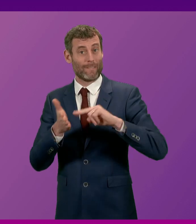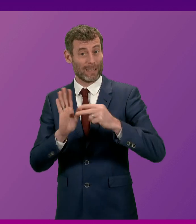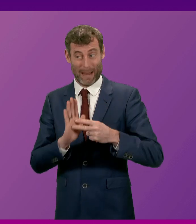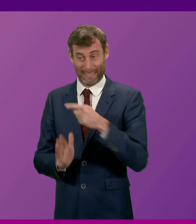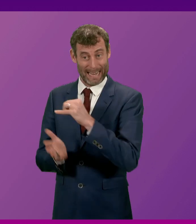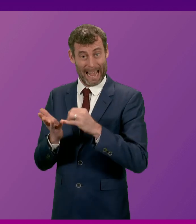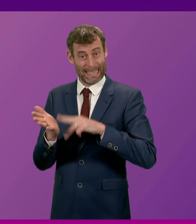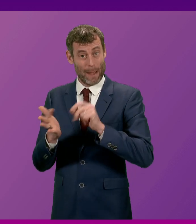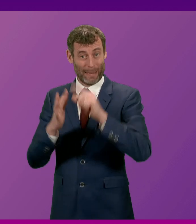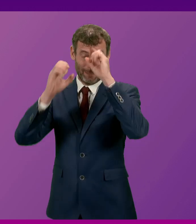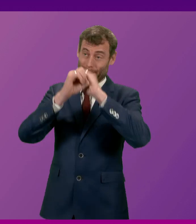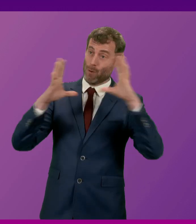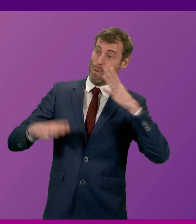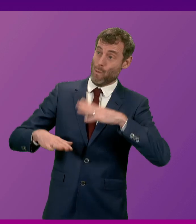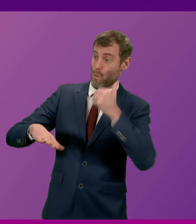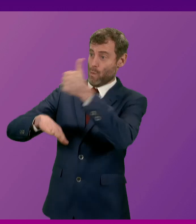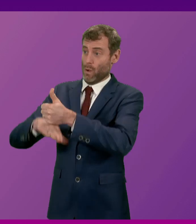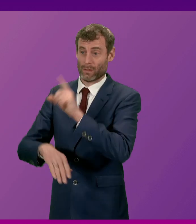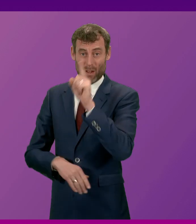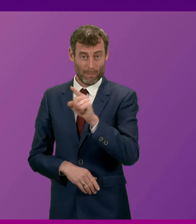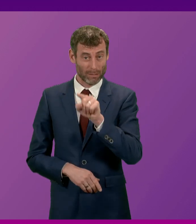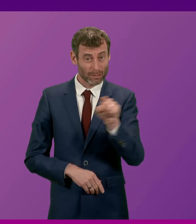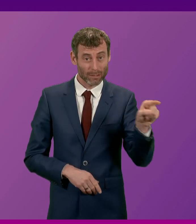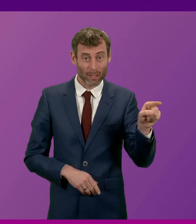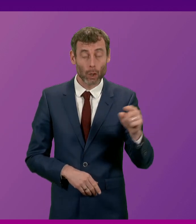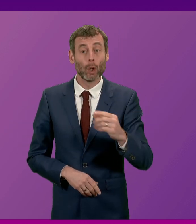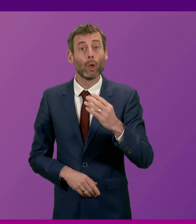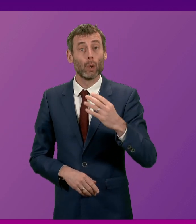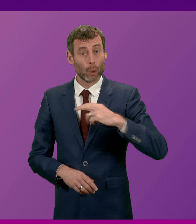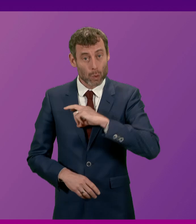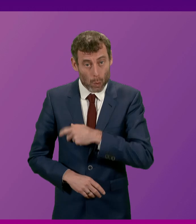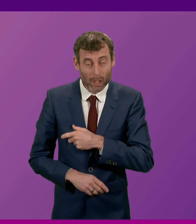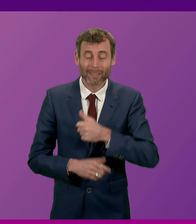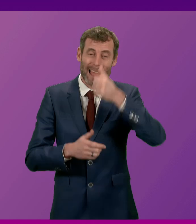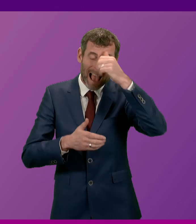those plans are opposed by care users, unions and experts and are nothing more